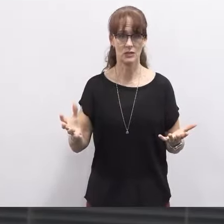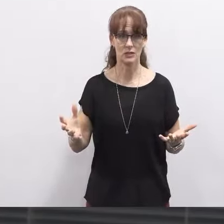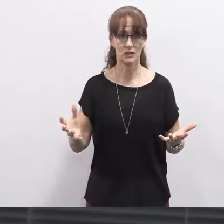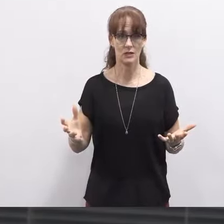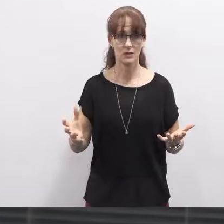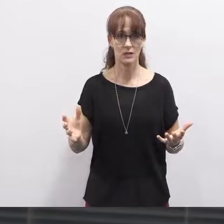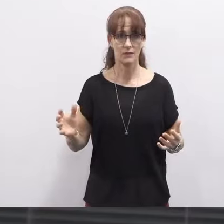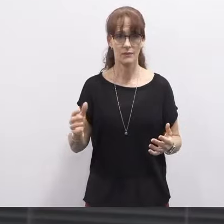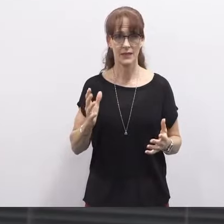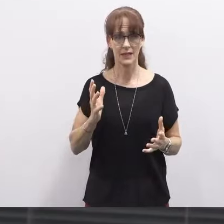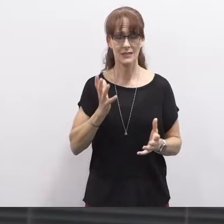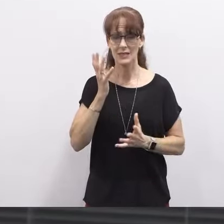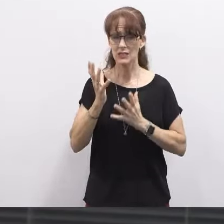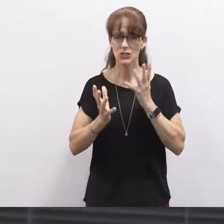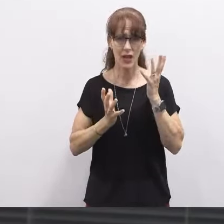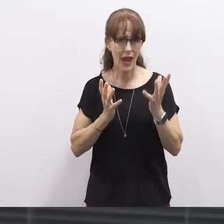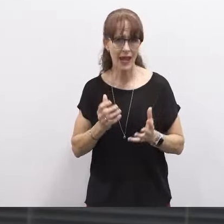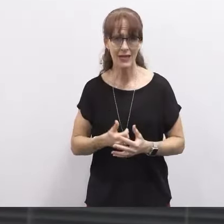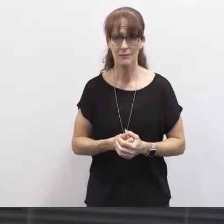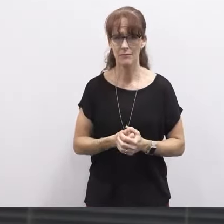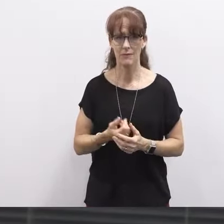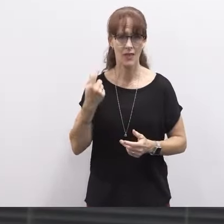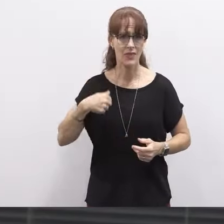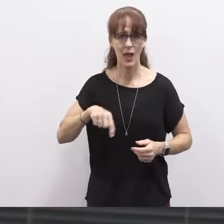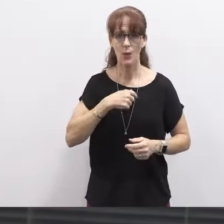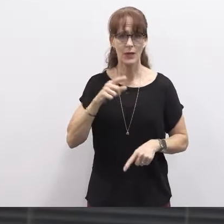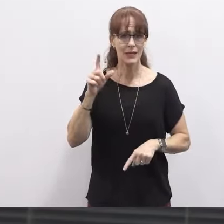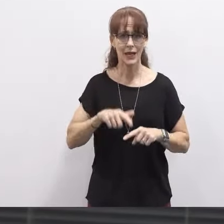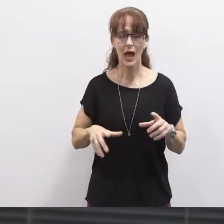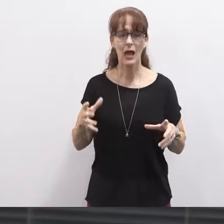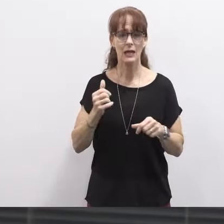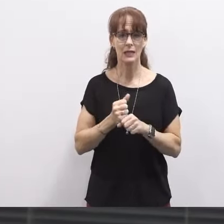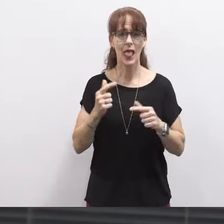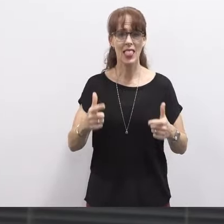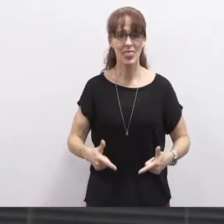It is a shame that we cannot get livable wages here anymore.